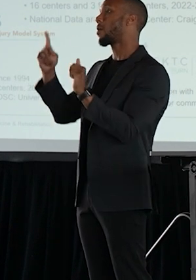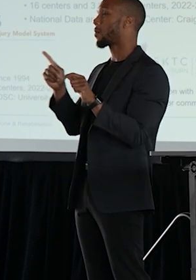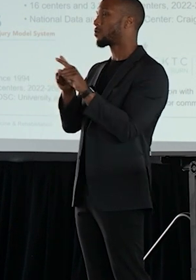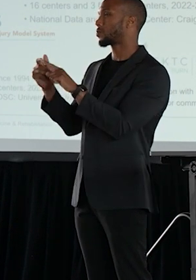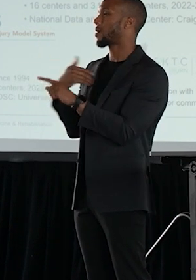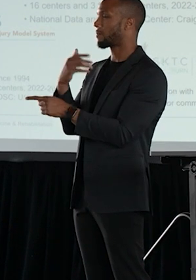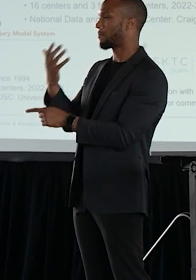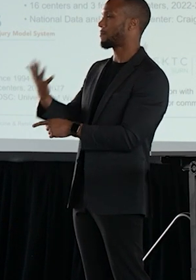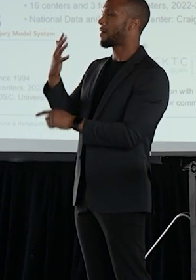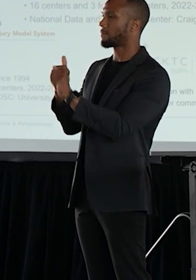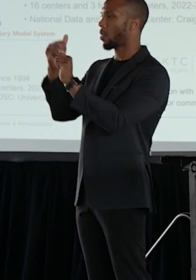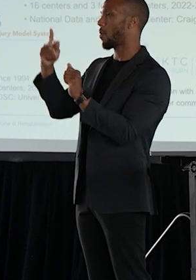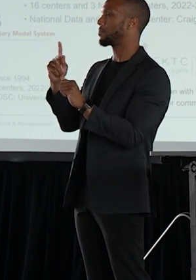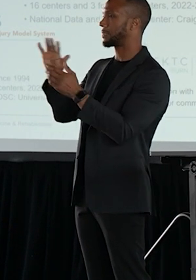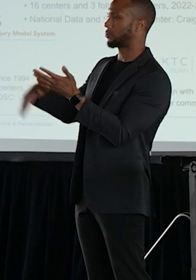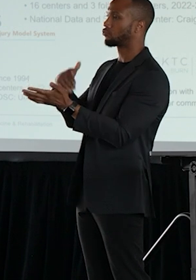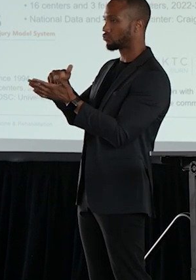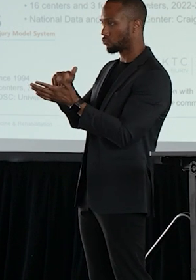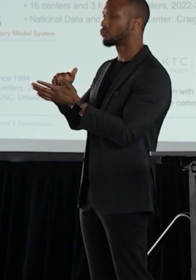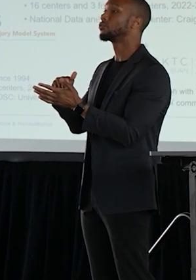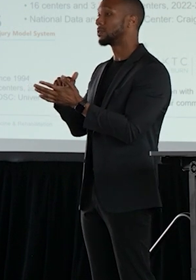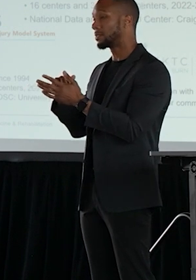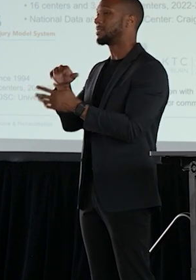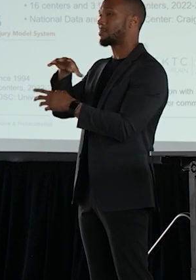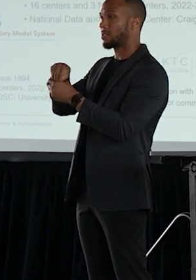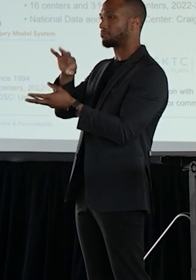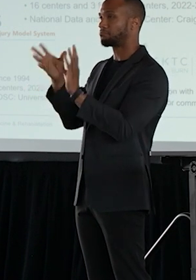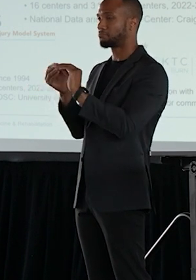follow up centers. And they among these 18 center where